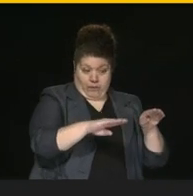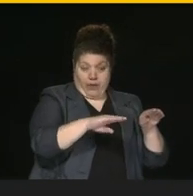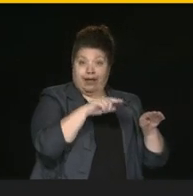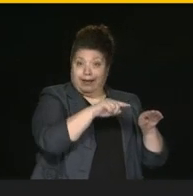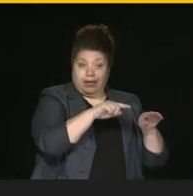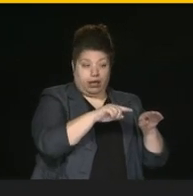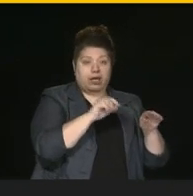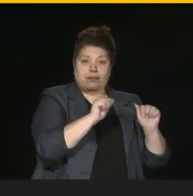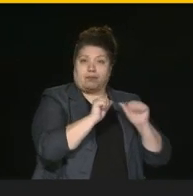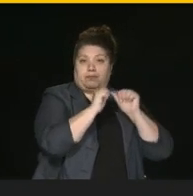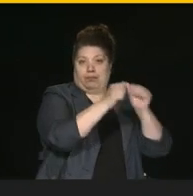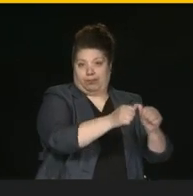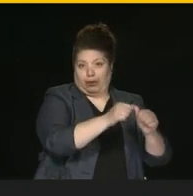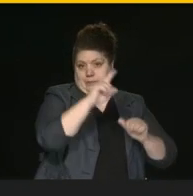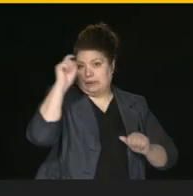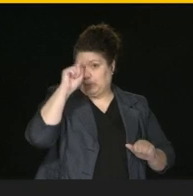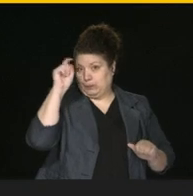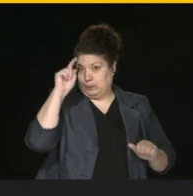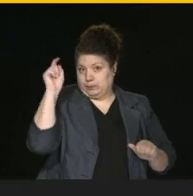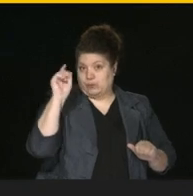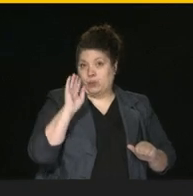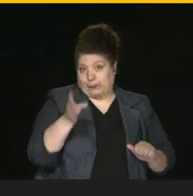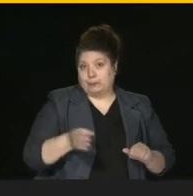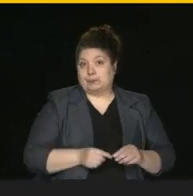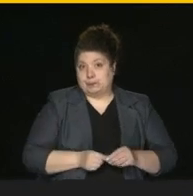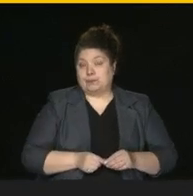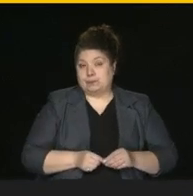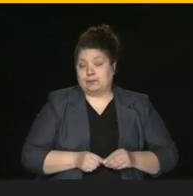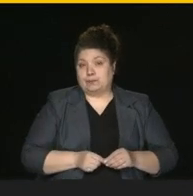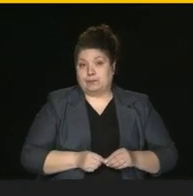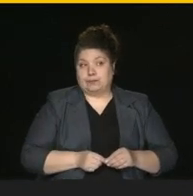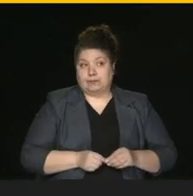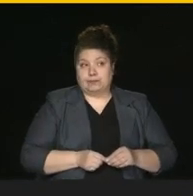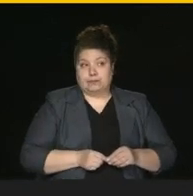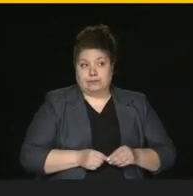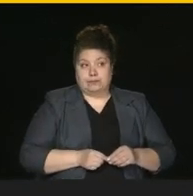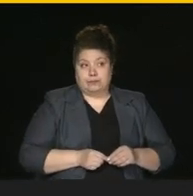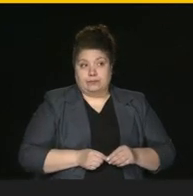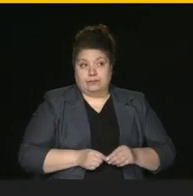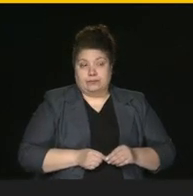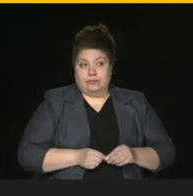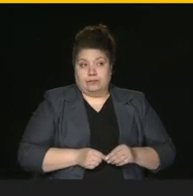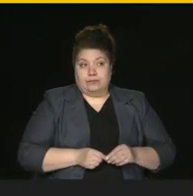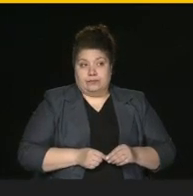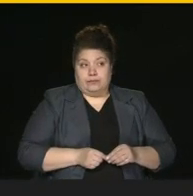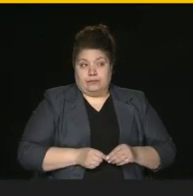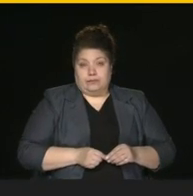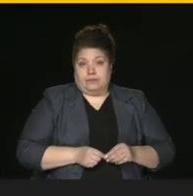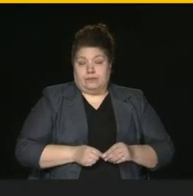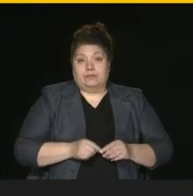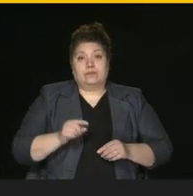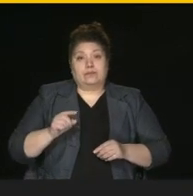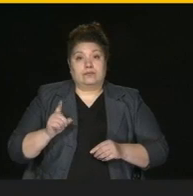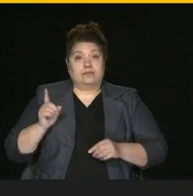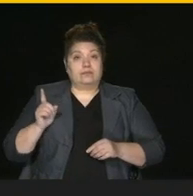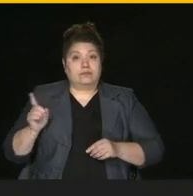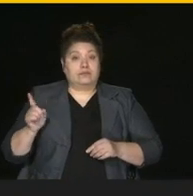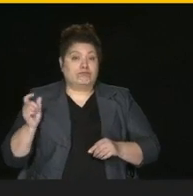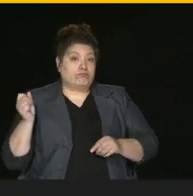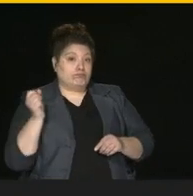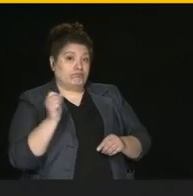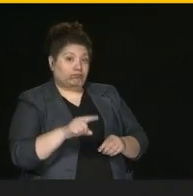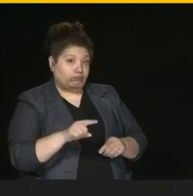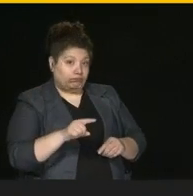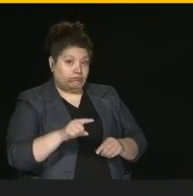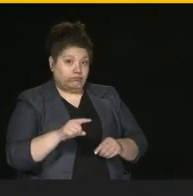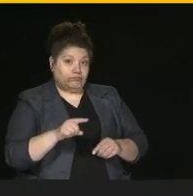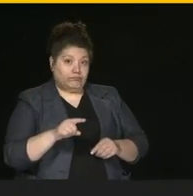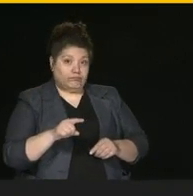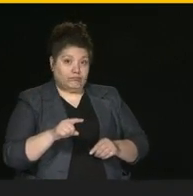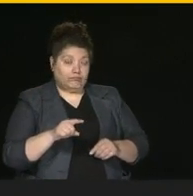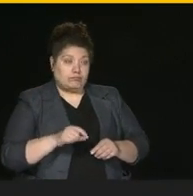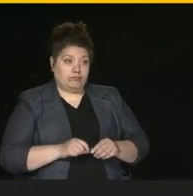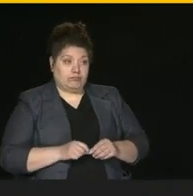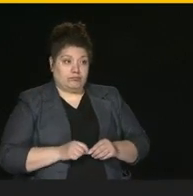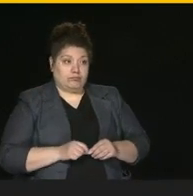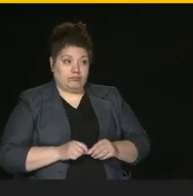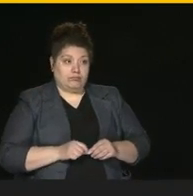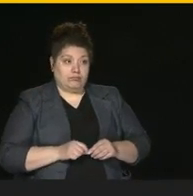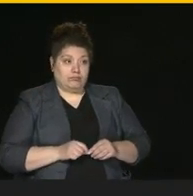END -- WE CAN SEE IT WILL LAST